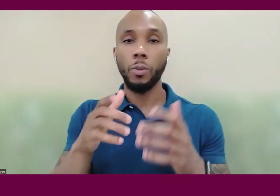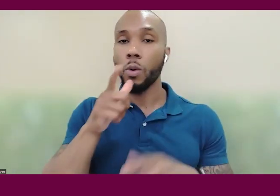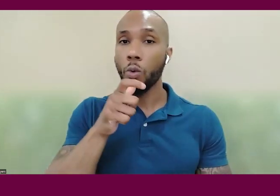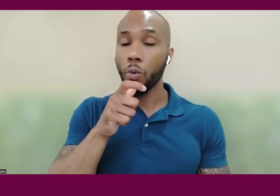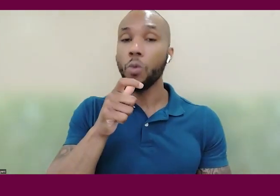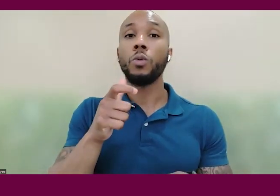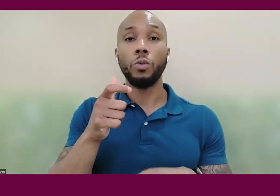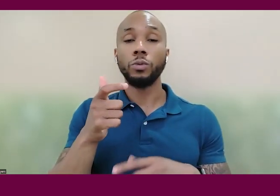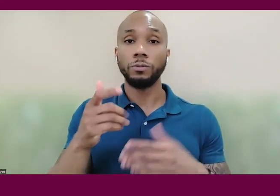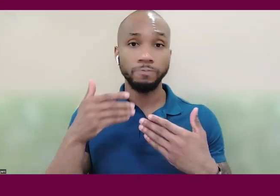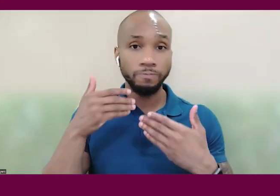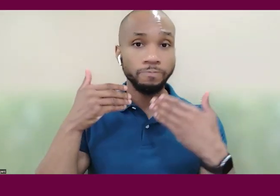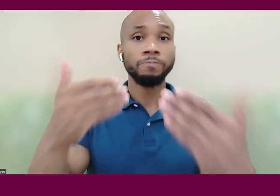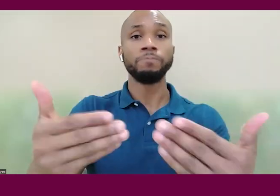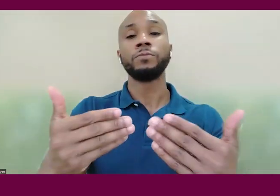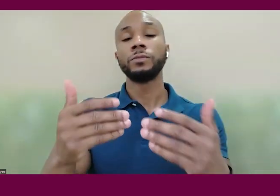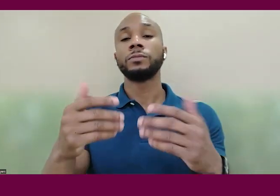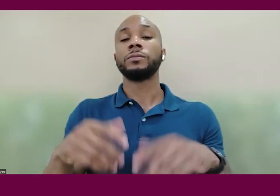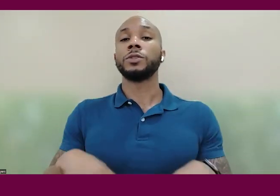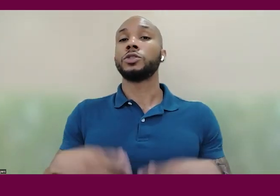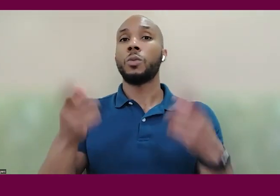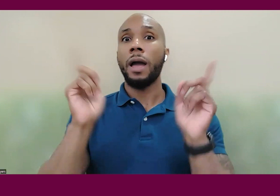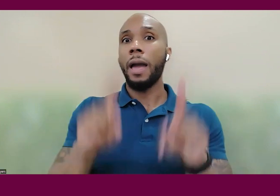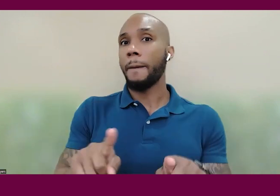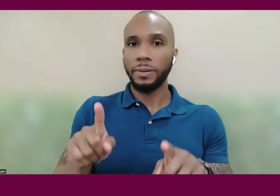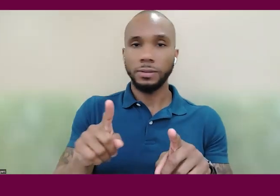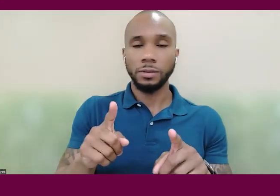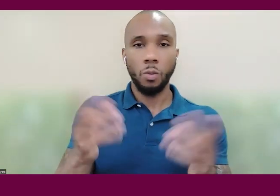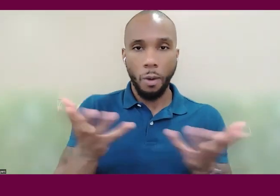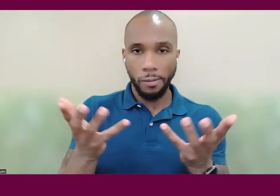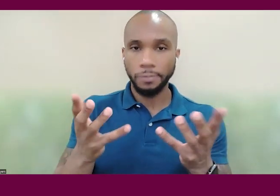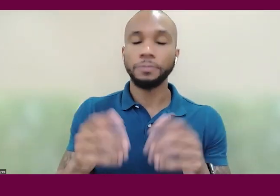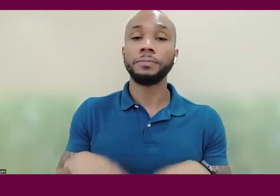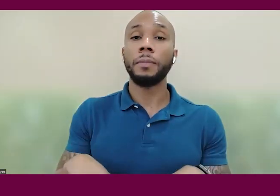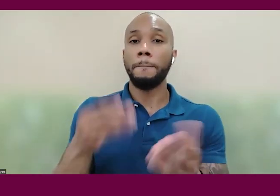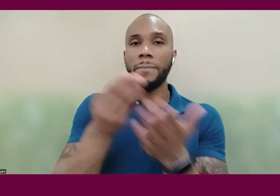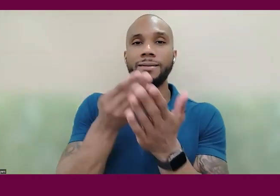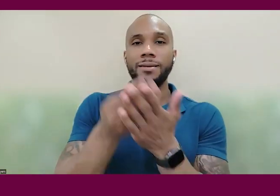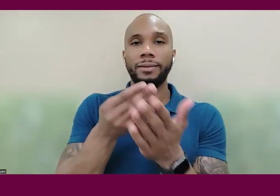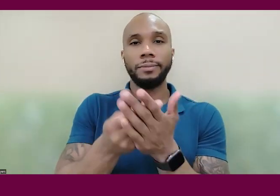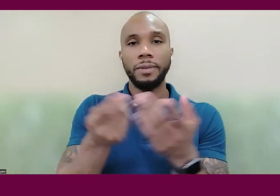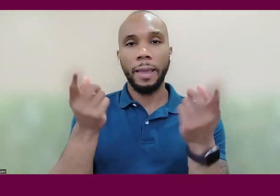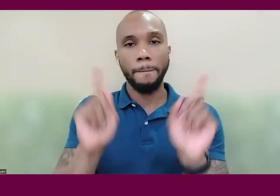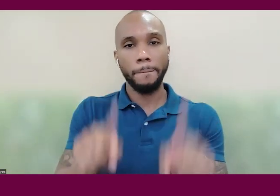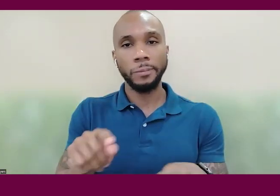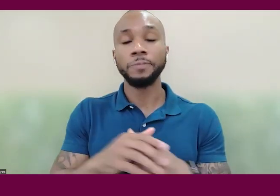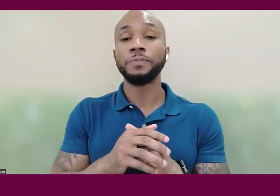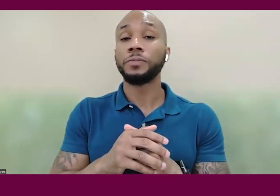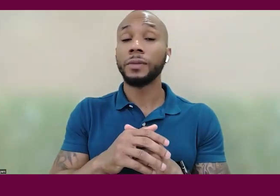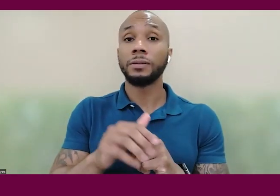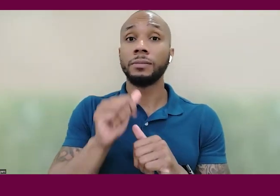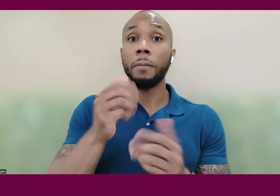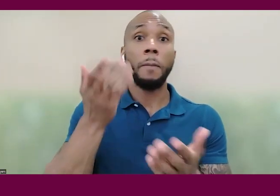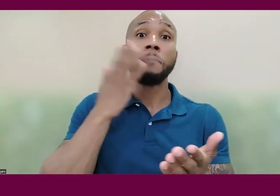who went forward, and what happens is what typically happens. Money happens and that's not a bad thing.